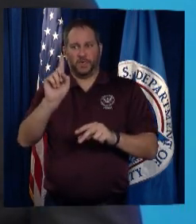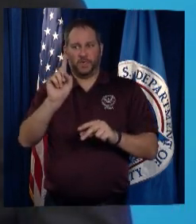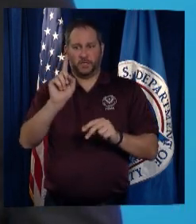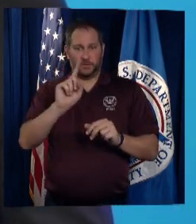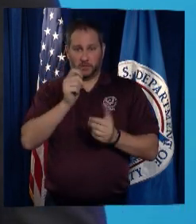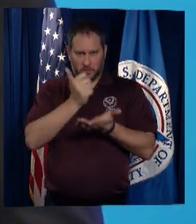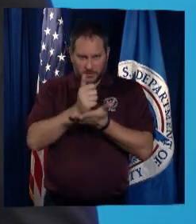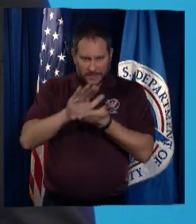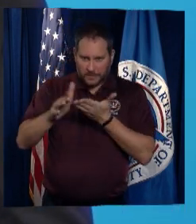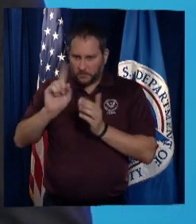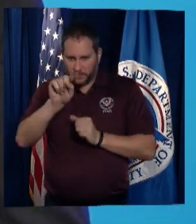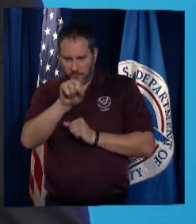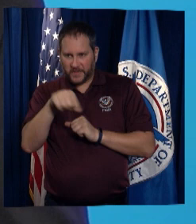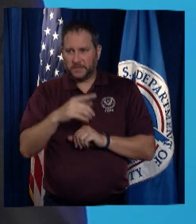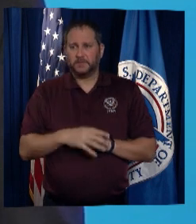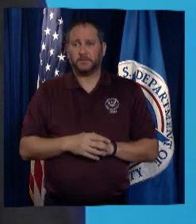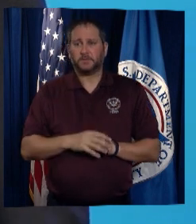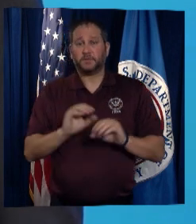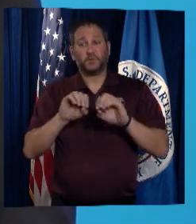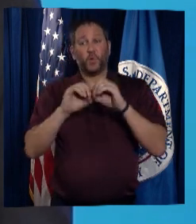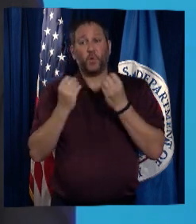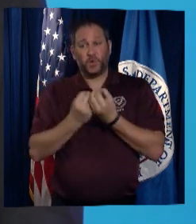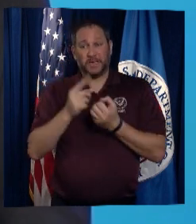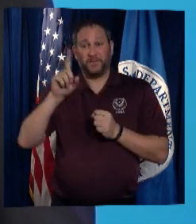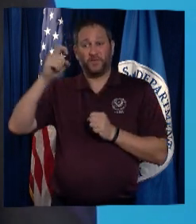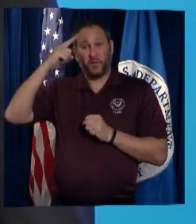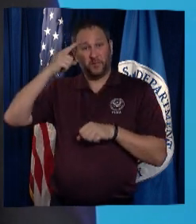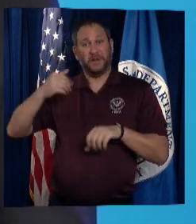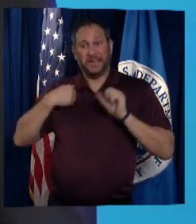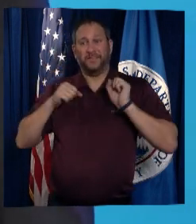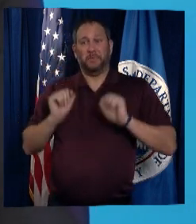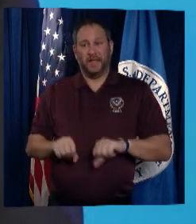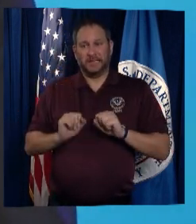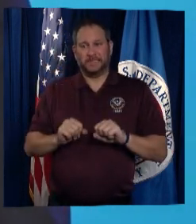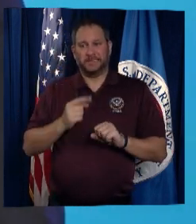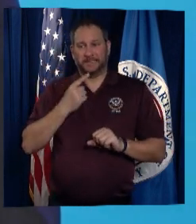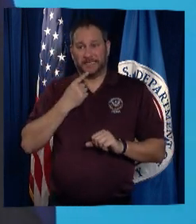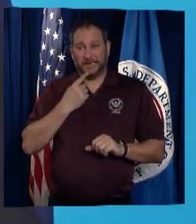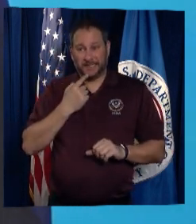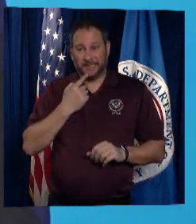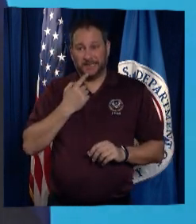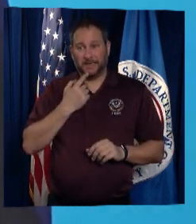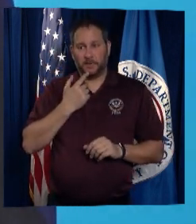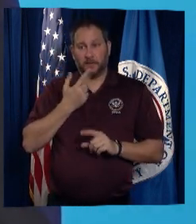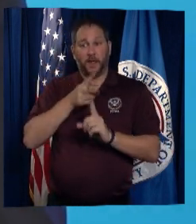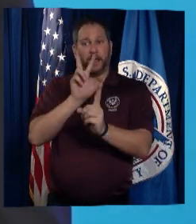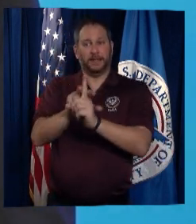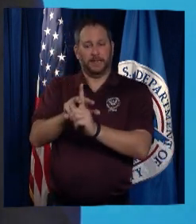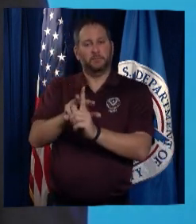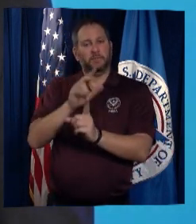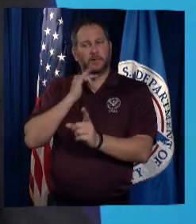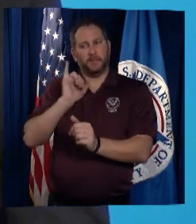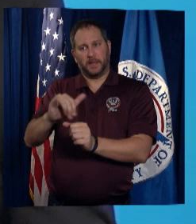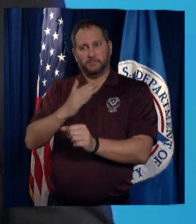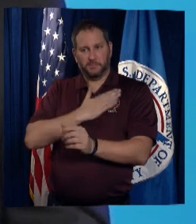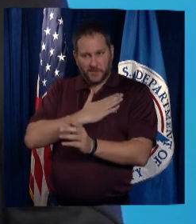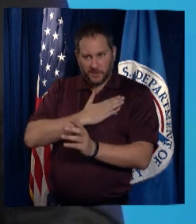complete it, and mark it complete. So everybody can see what everybody else is doing, but there is no single organization on top.